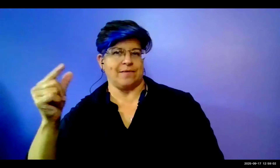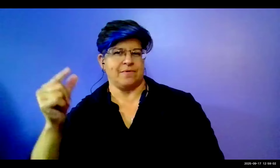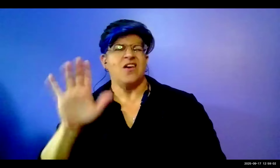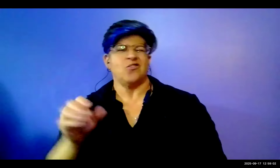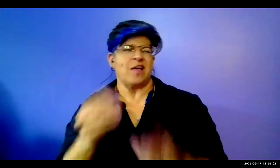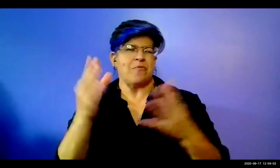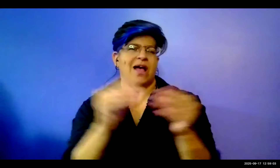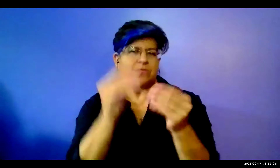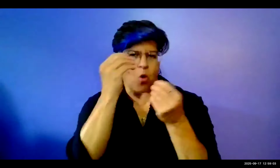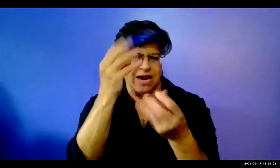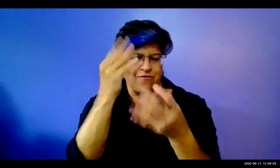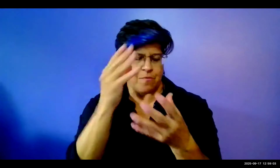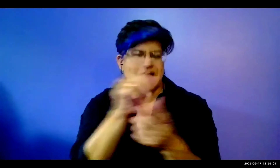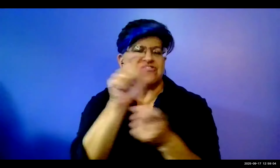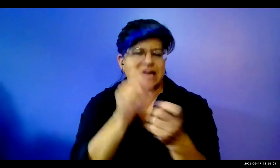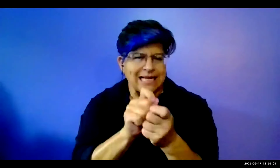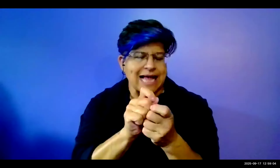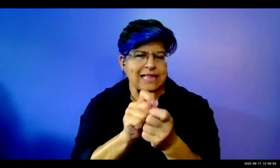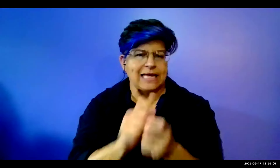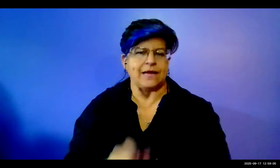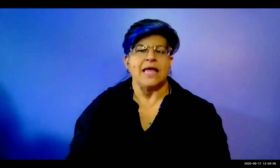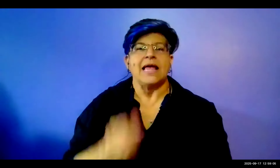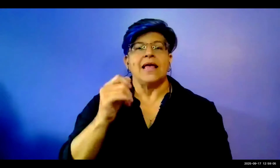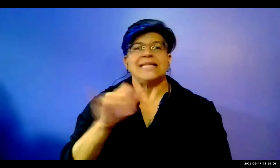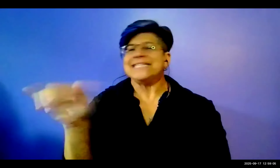Exact information, what another student will be able to see.